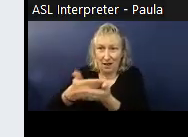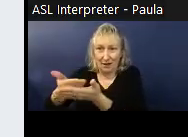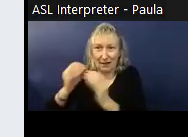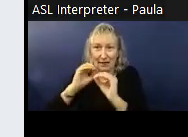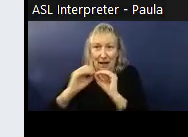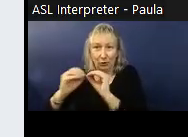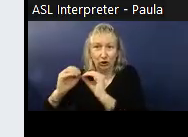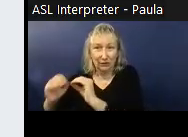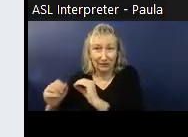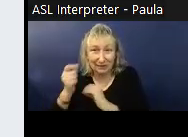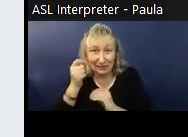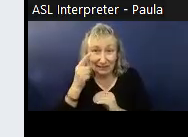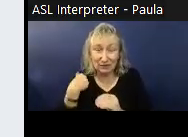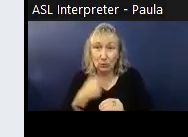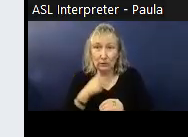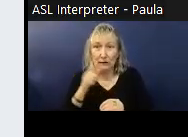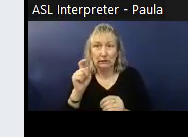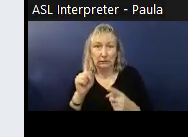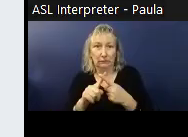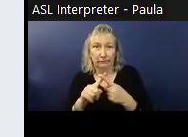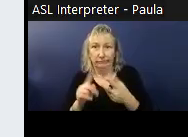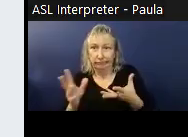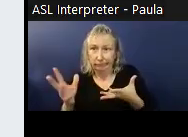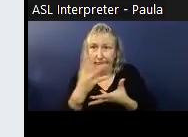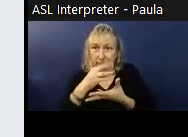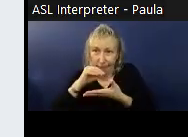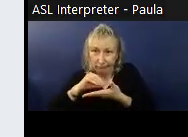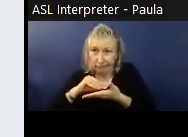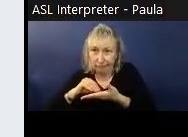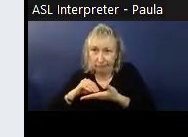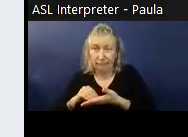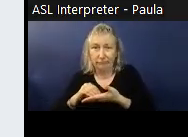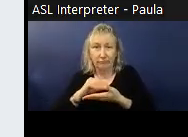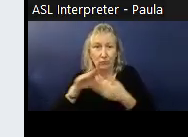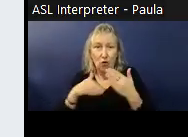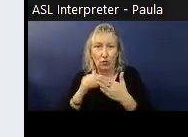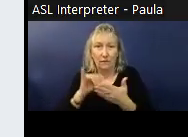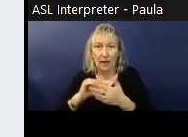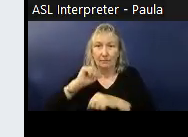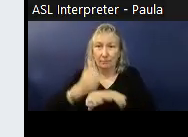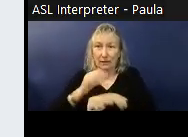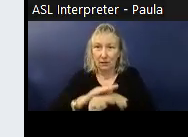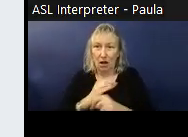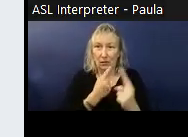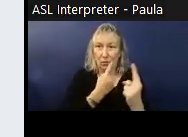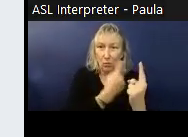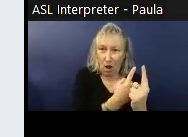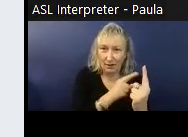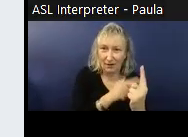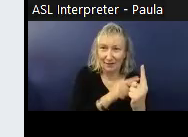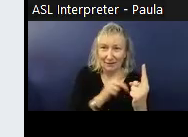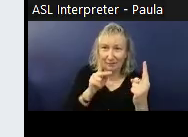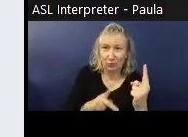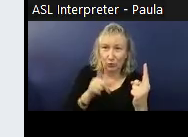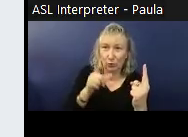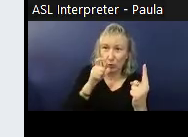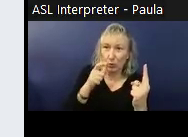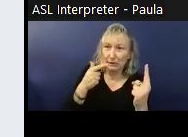assessments based on a single alleged victim because it allows us to better